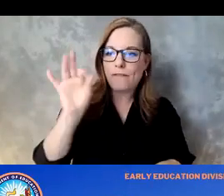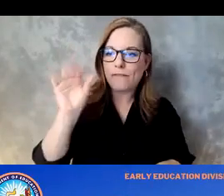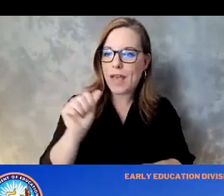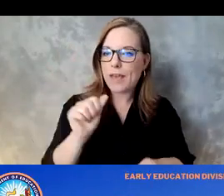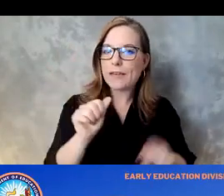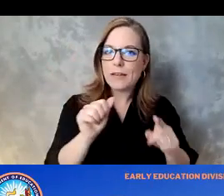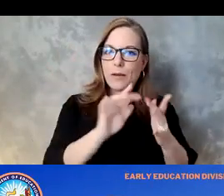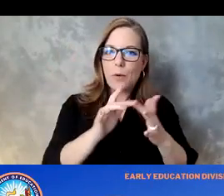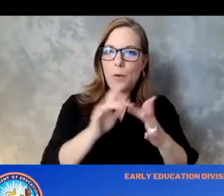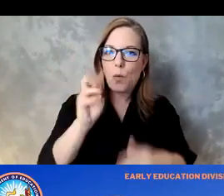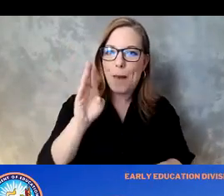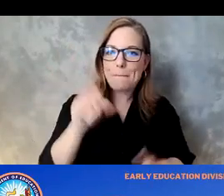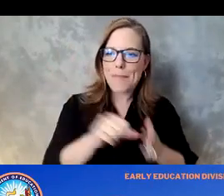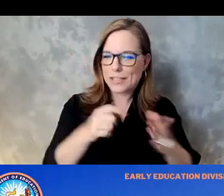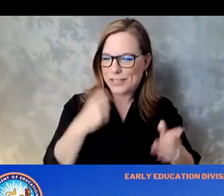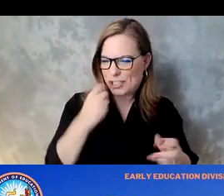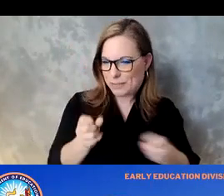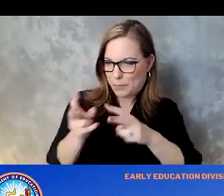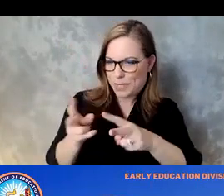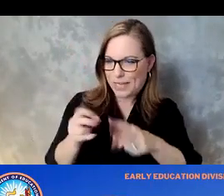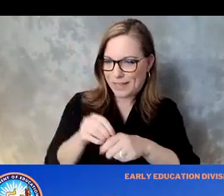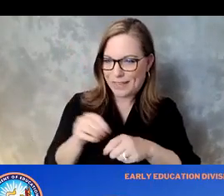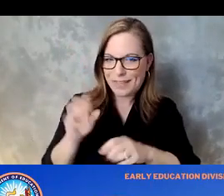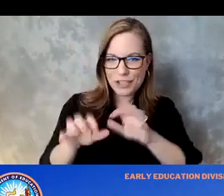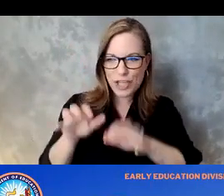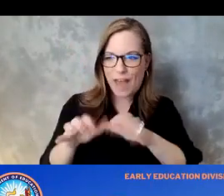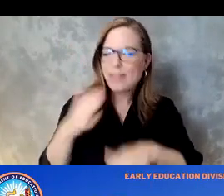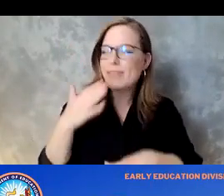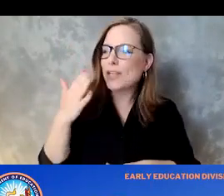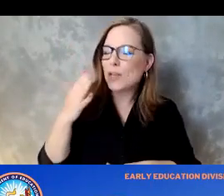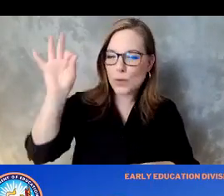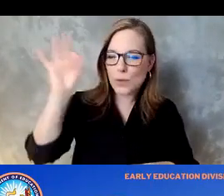link. Mai just put the link in the chat. Thank you. To see who submitted an eligible LO LOI.